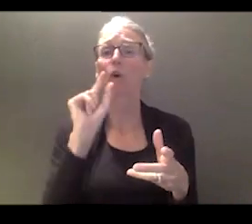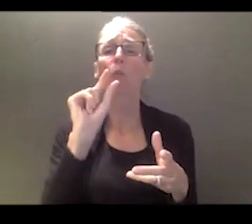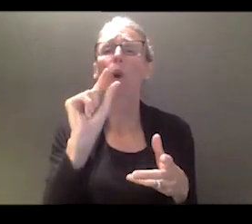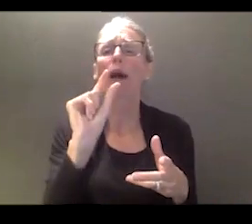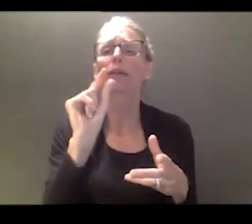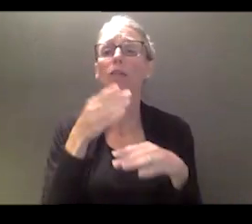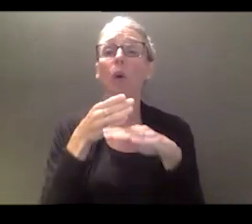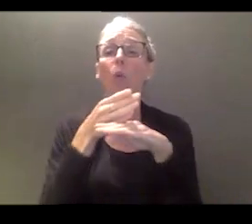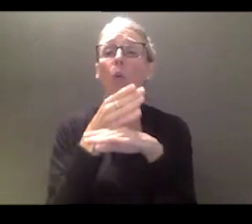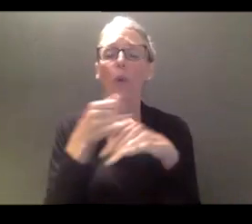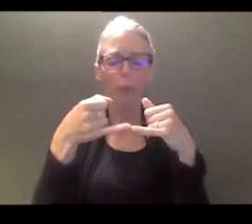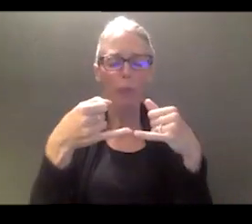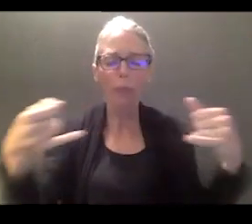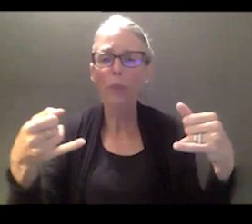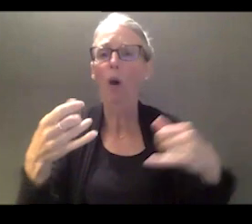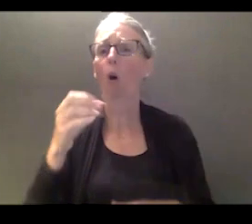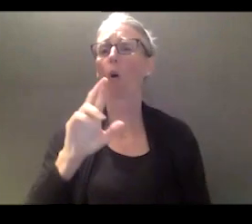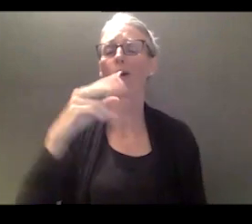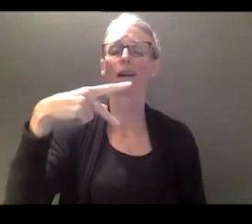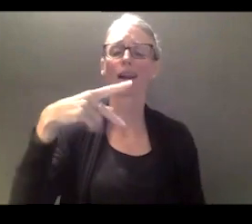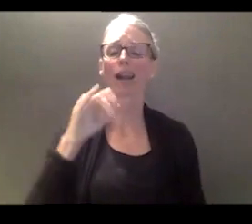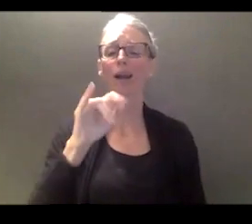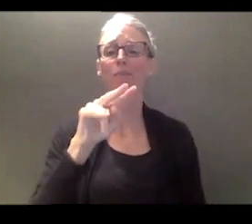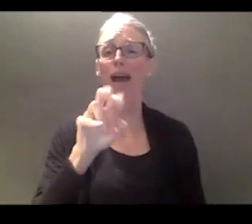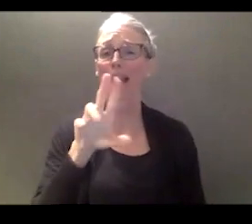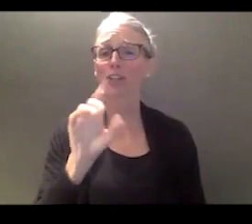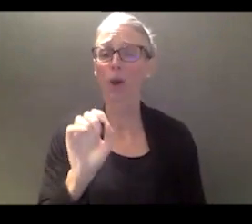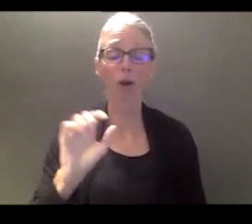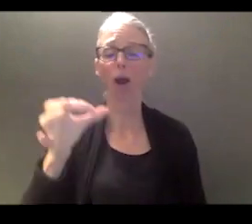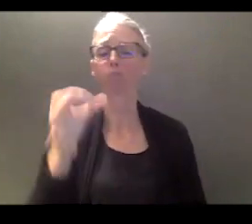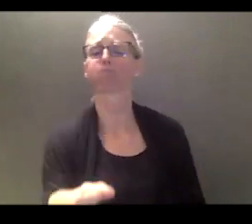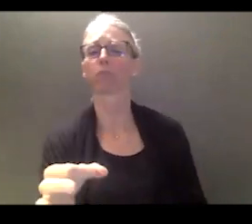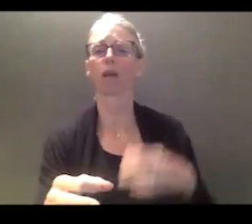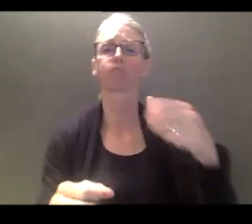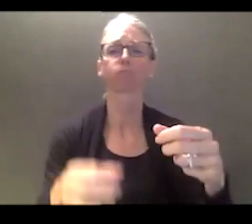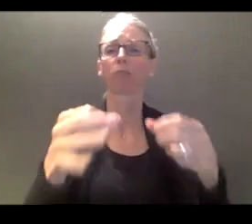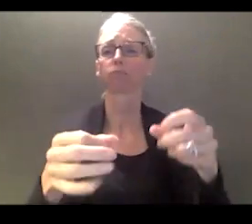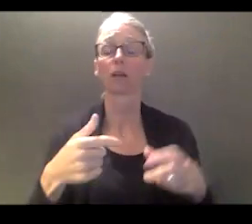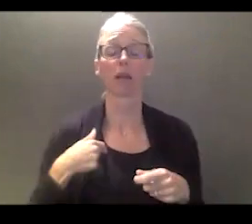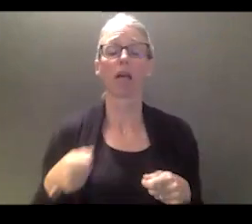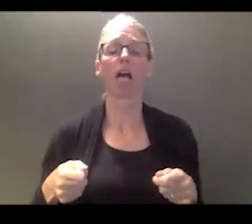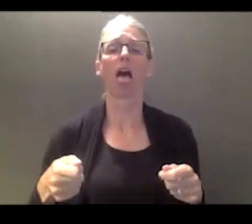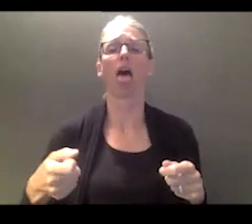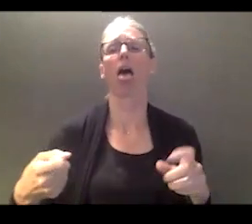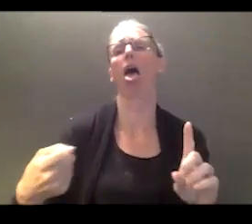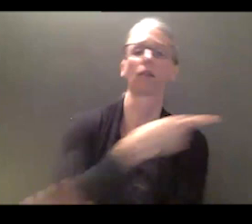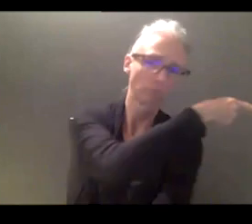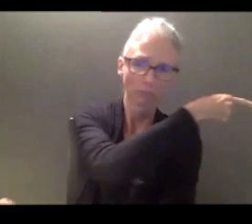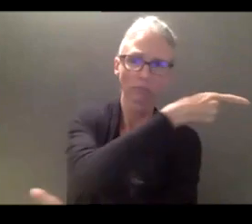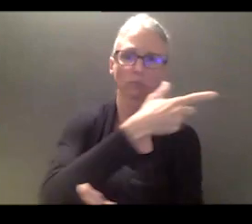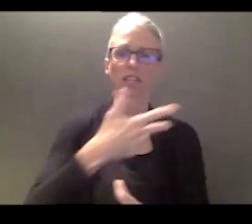And that's gonna change the day or hopefully not but but change my my view of the part and then I'm now on the ground.